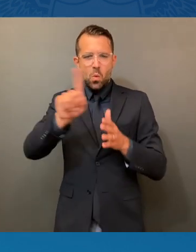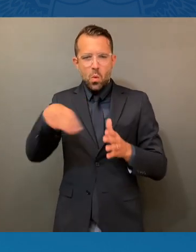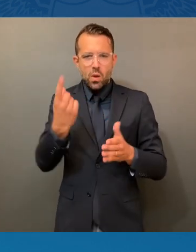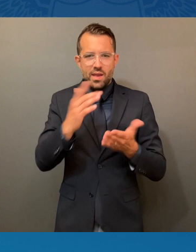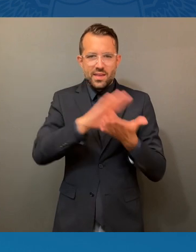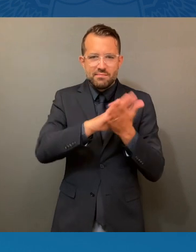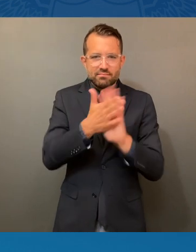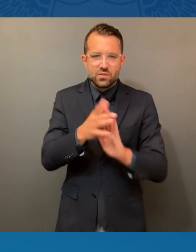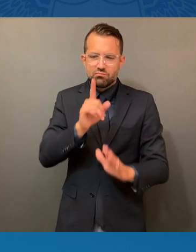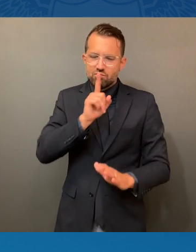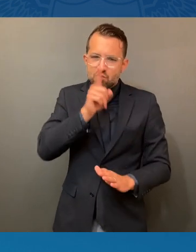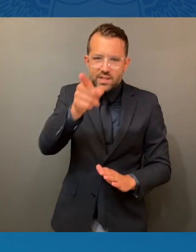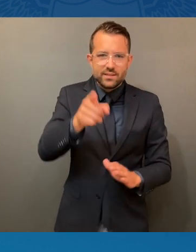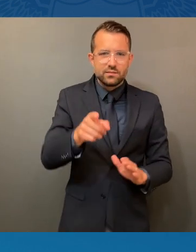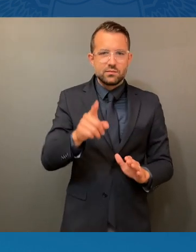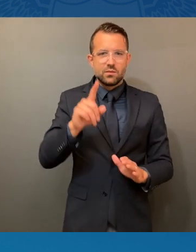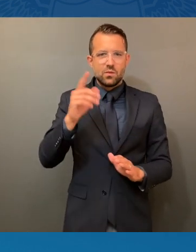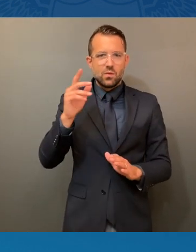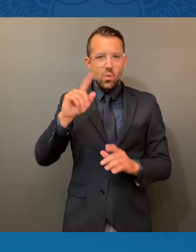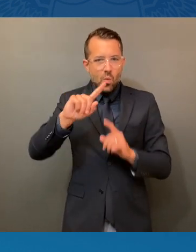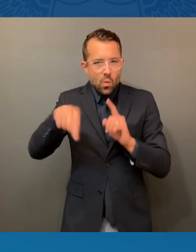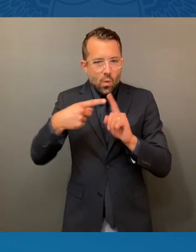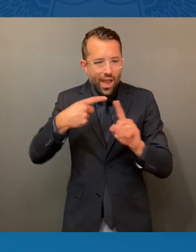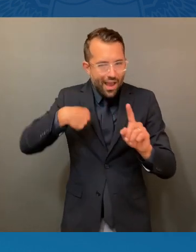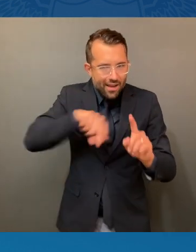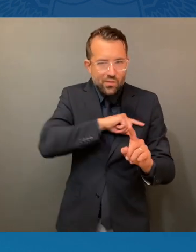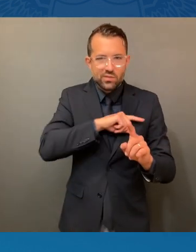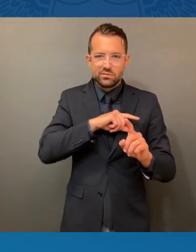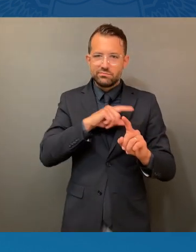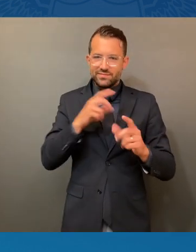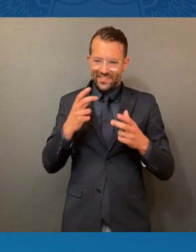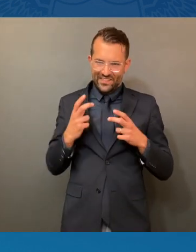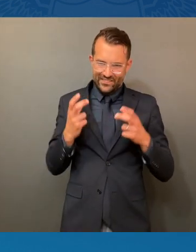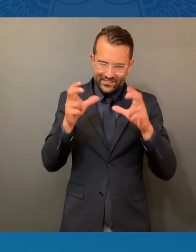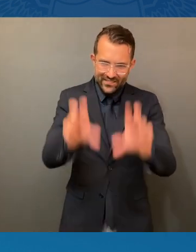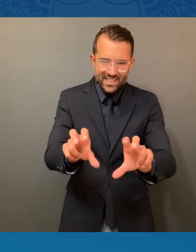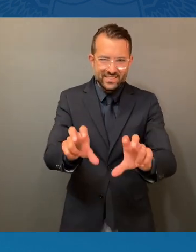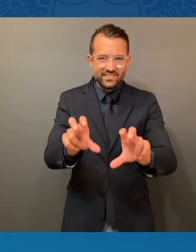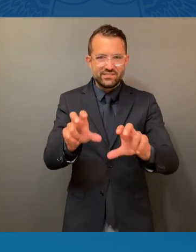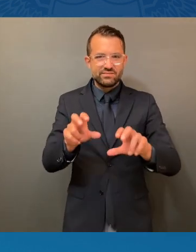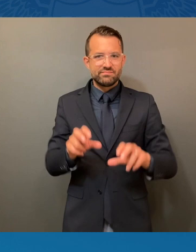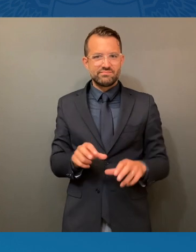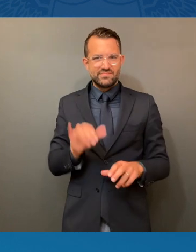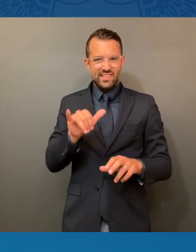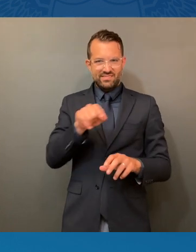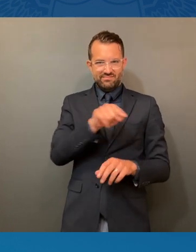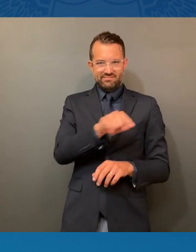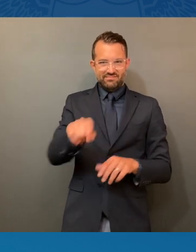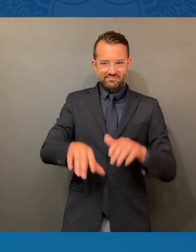when we invest in the capacity and the dreams